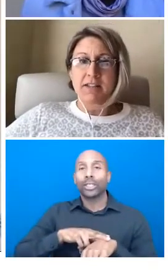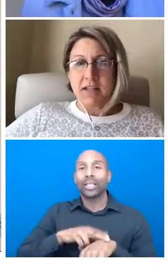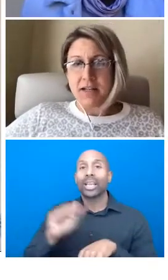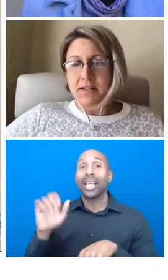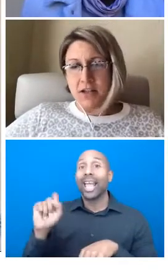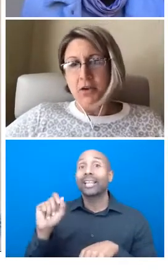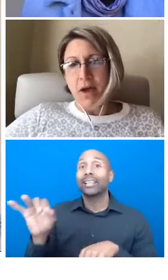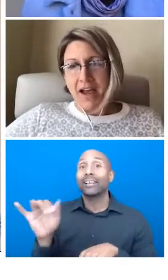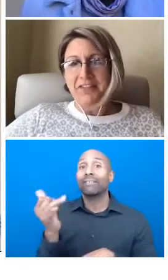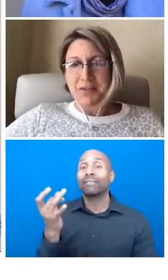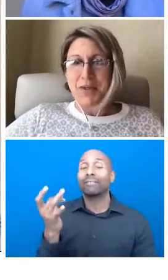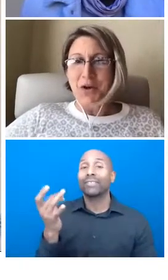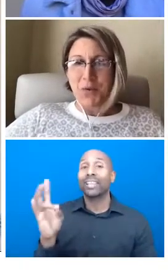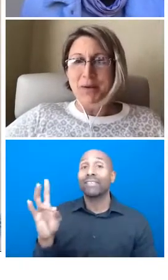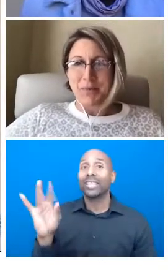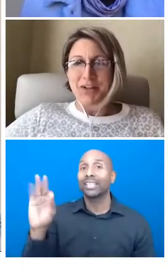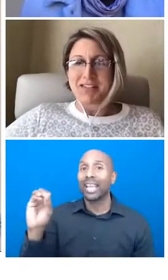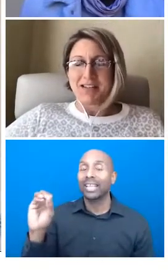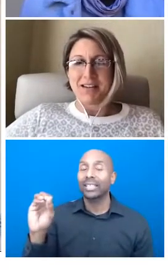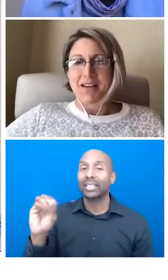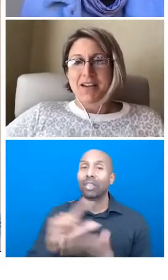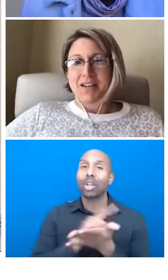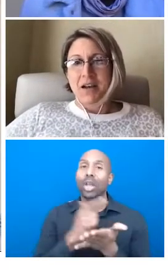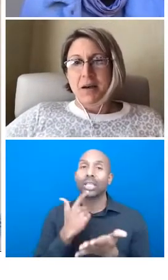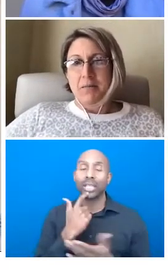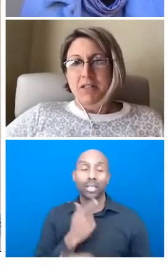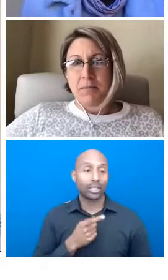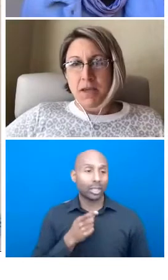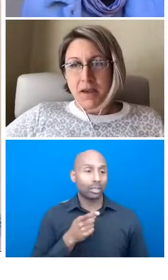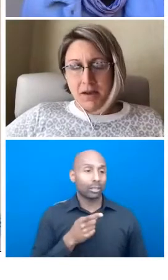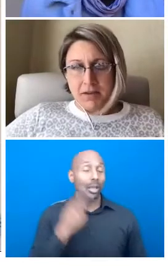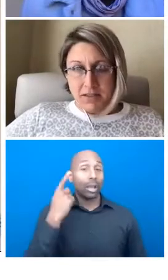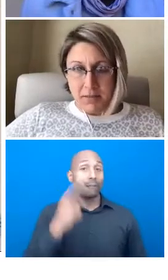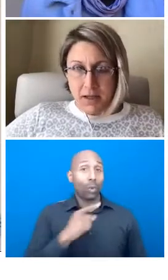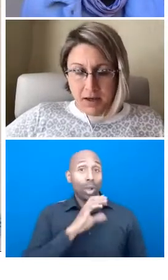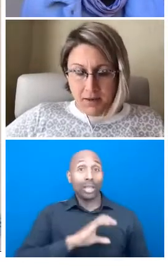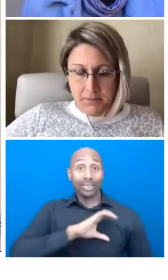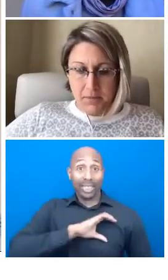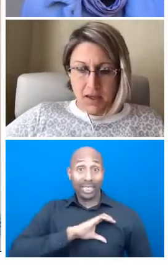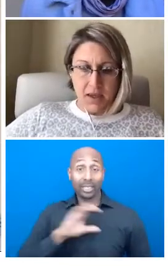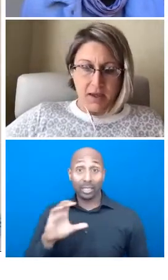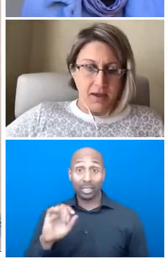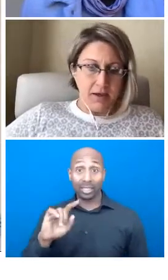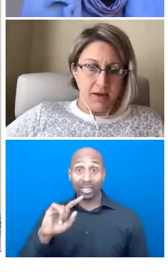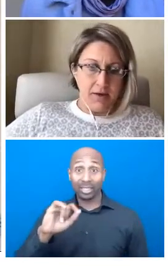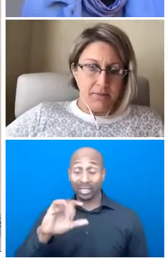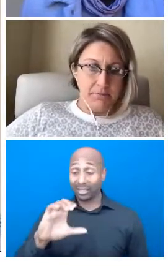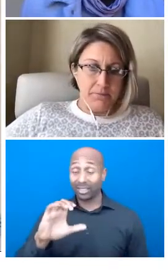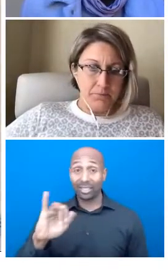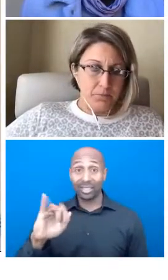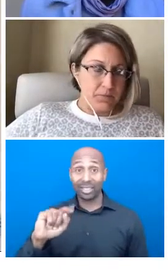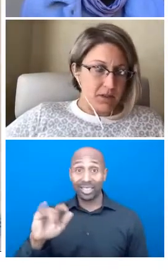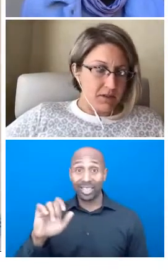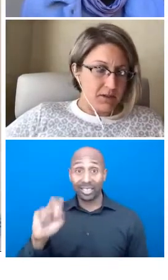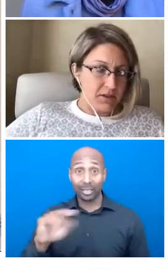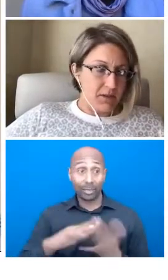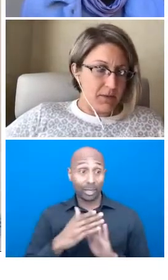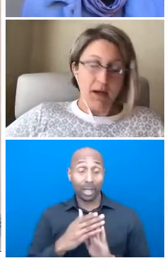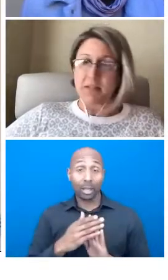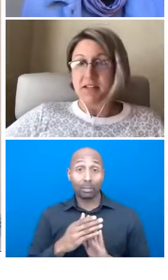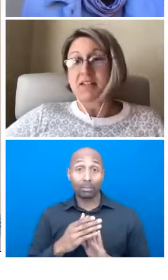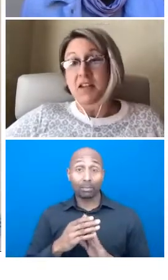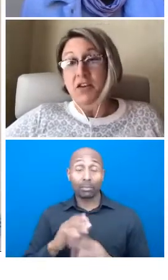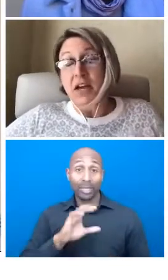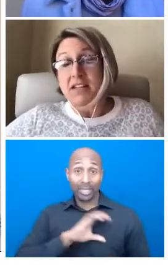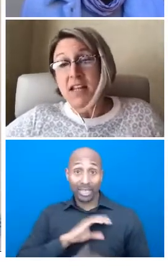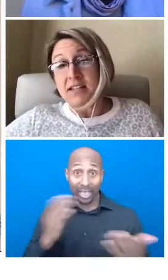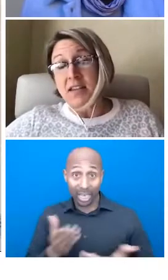It states you have to be a white person to become a citizen of the United States.